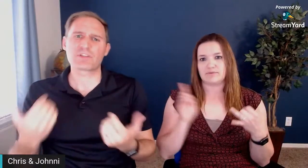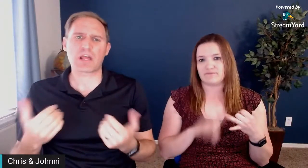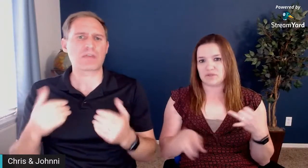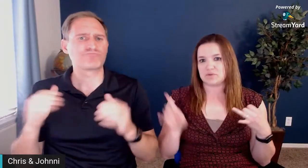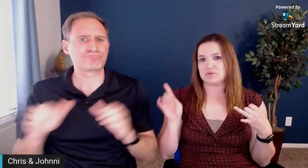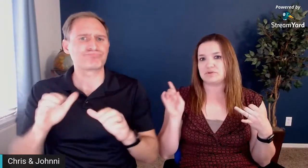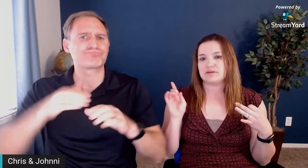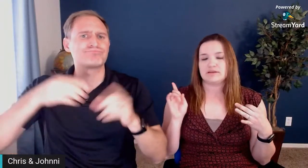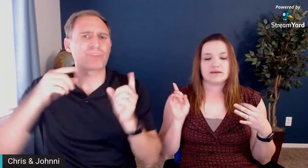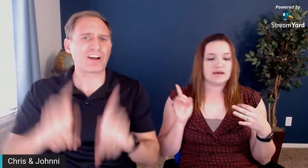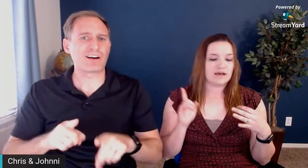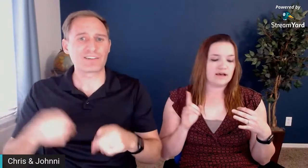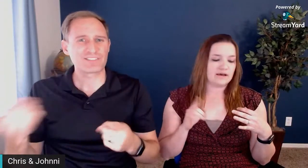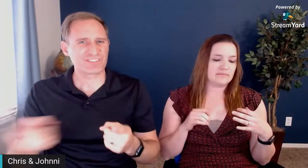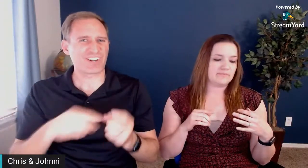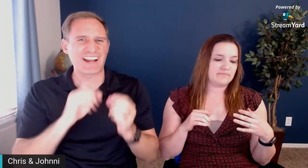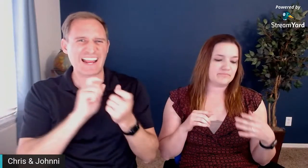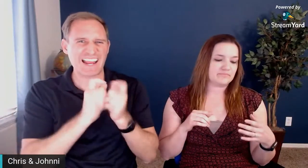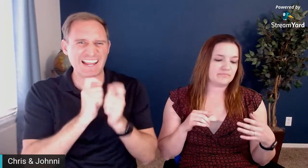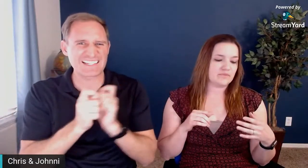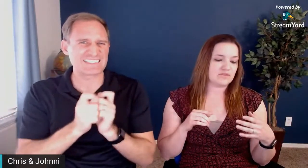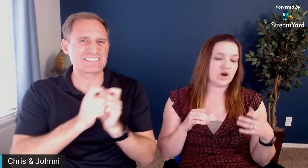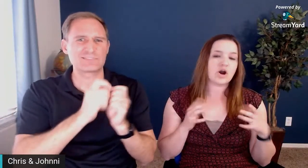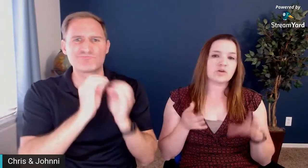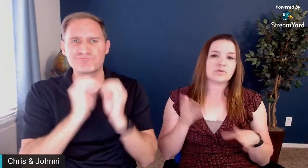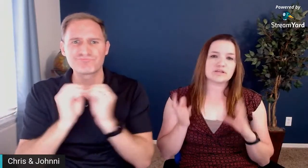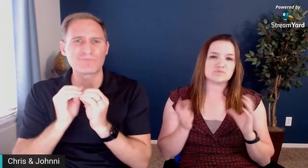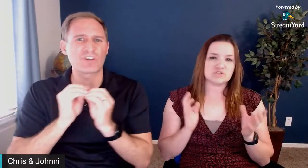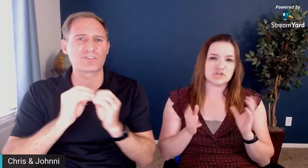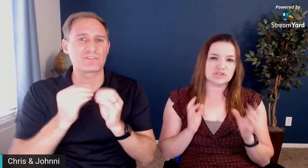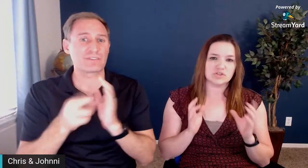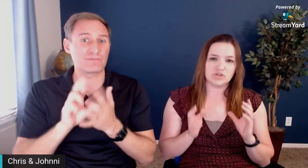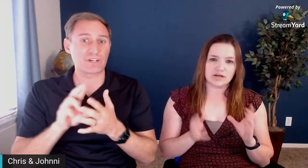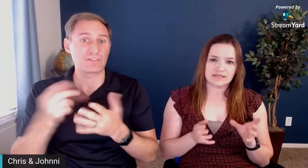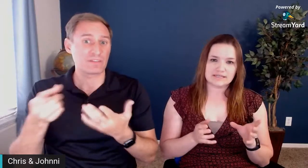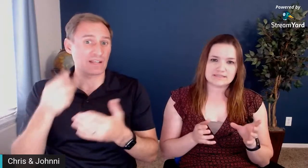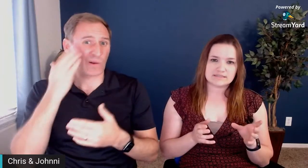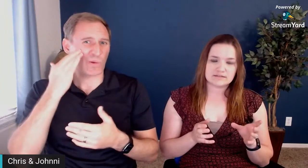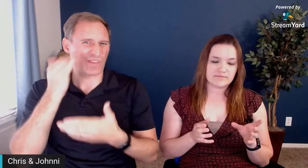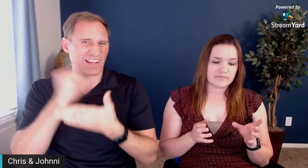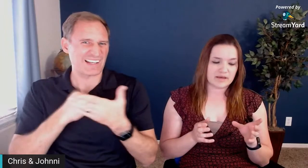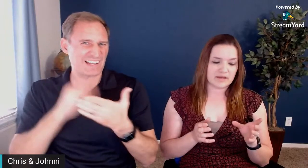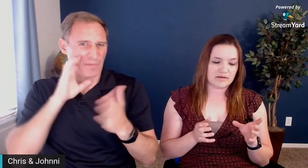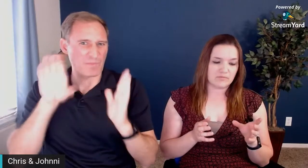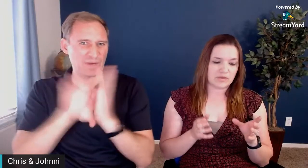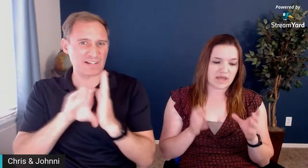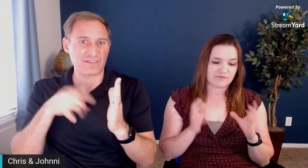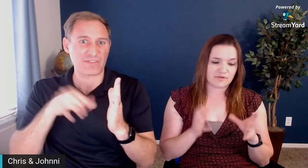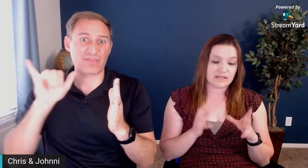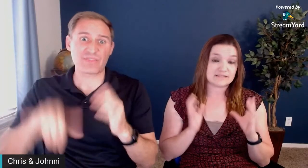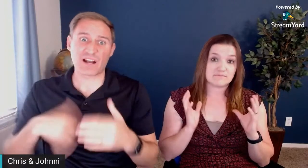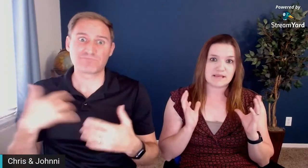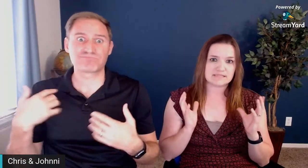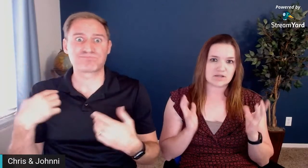reviewed um the artwork is what took the longest um we had a friend he's an amazing